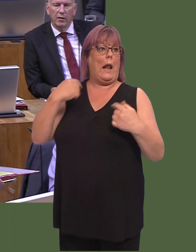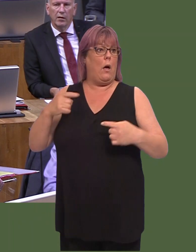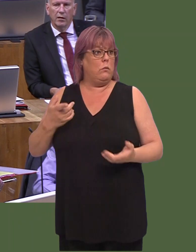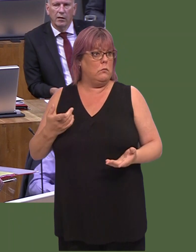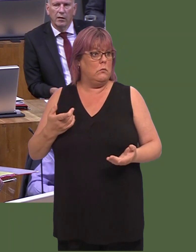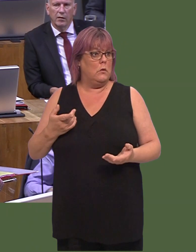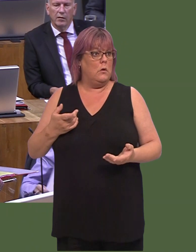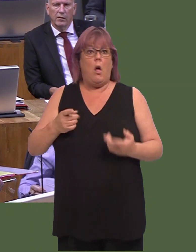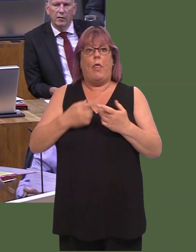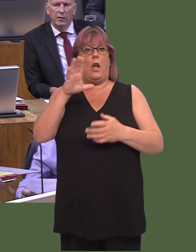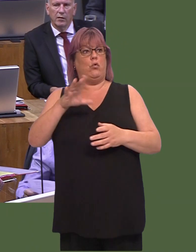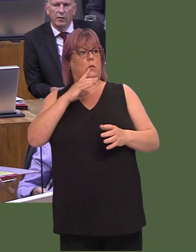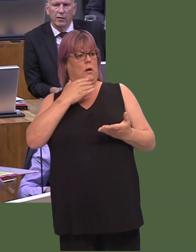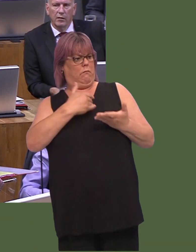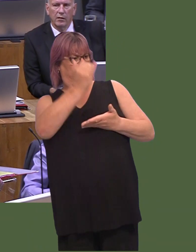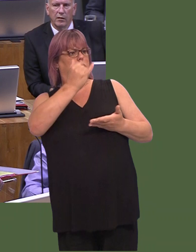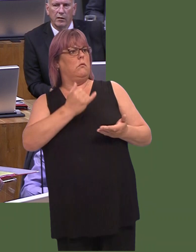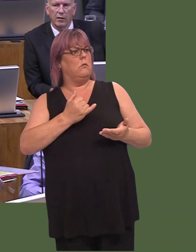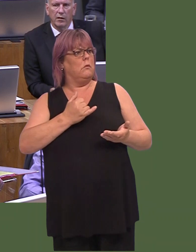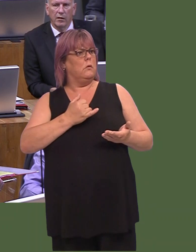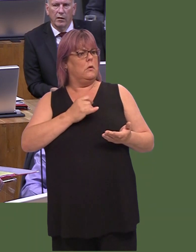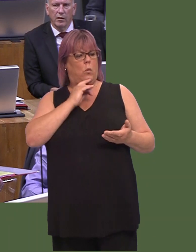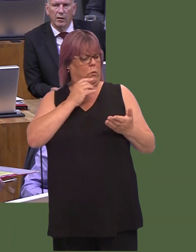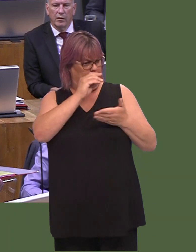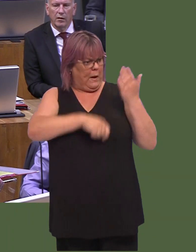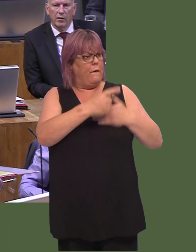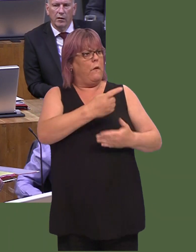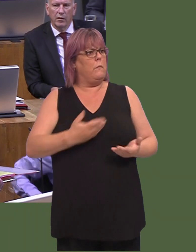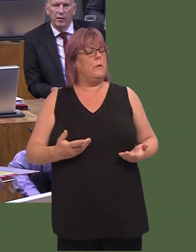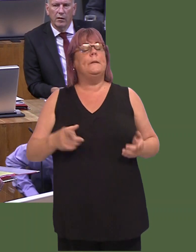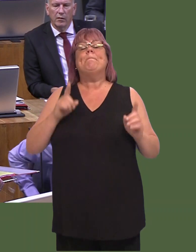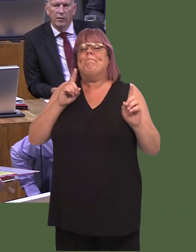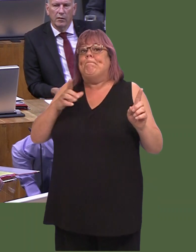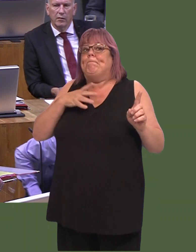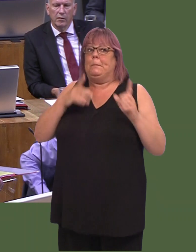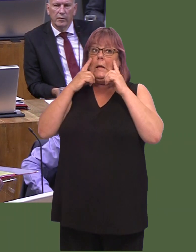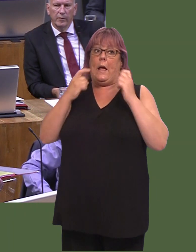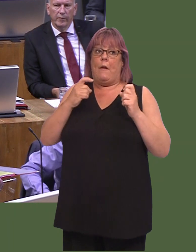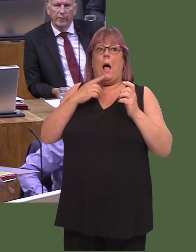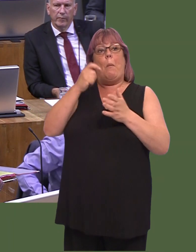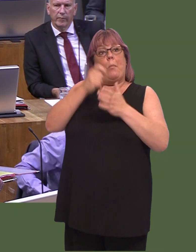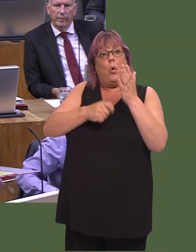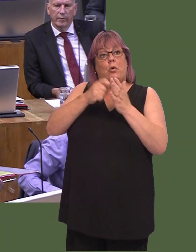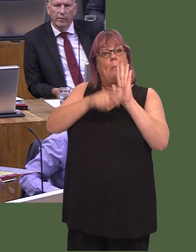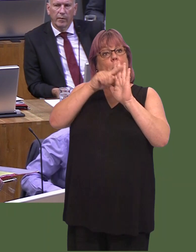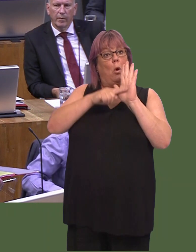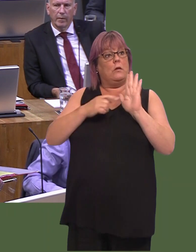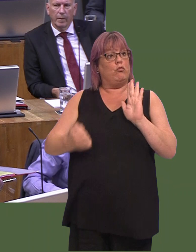So, we have to be very careful about what we do. What we do need to do, of course, is to make sure that our procurement policy is as strong